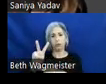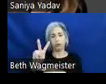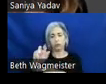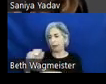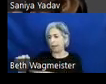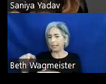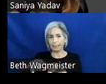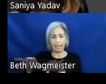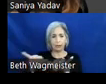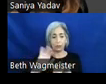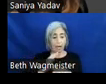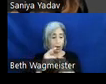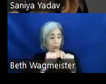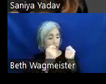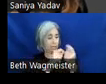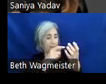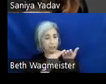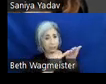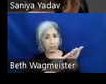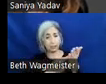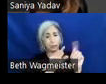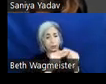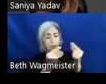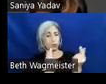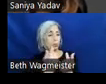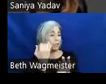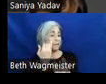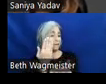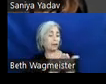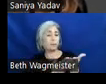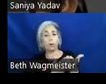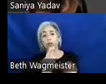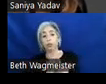our team discusses as a group to see if the component is used correctly or if the issue